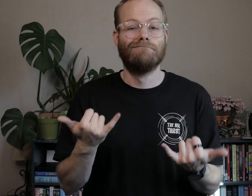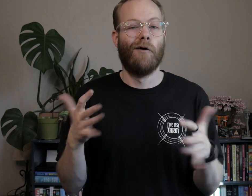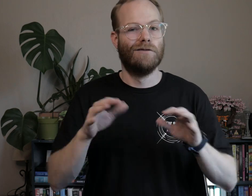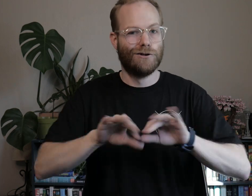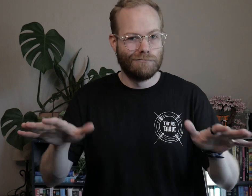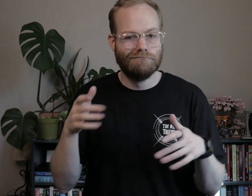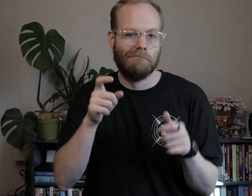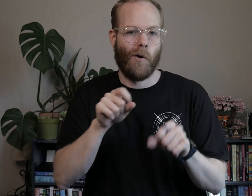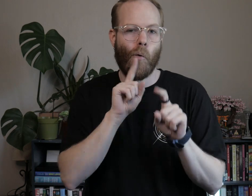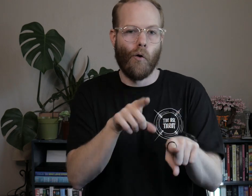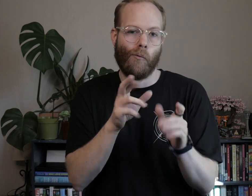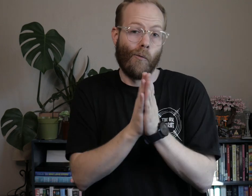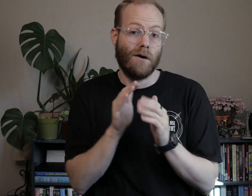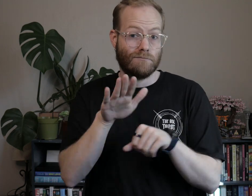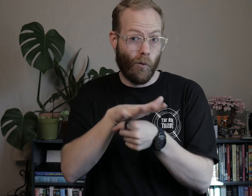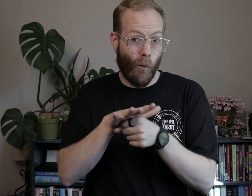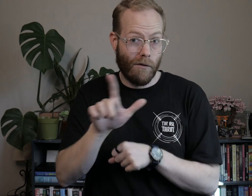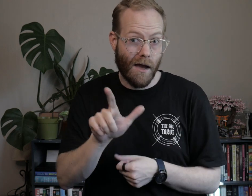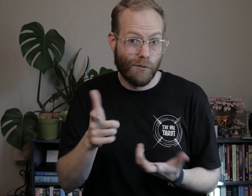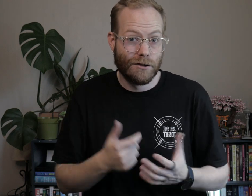It’s out now, so you can order it or request it at your local library!